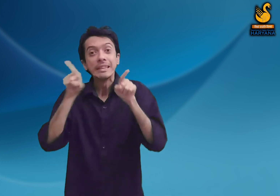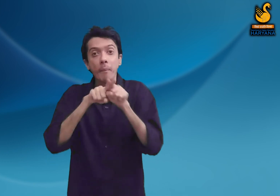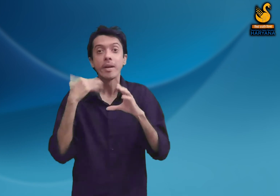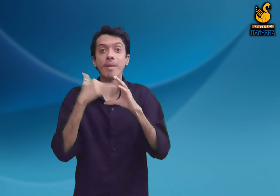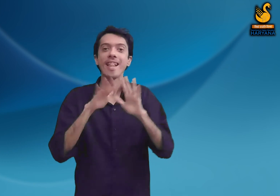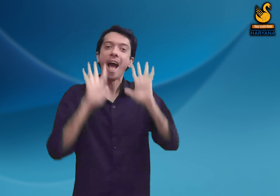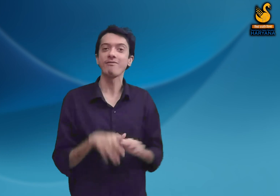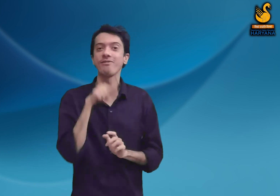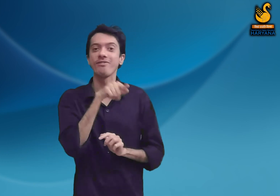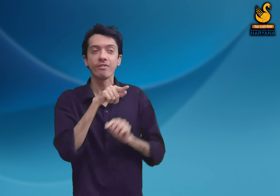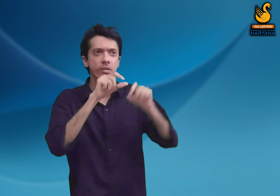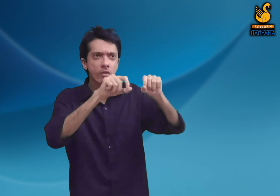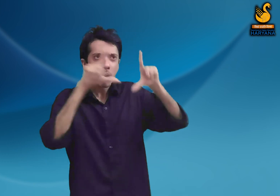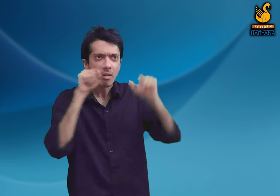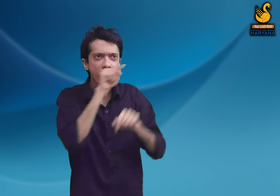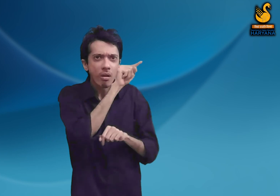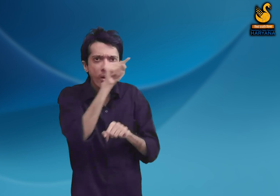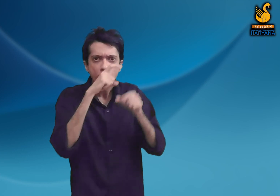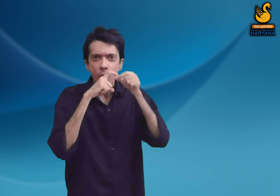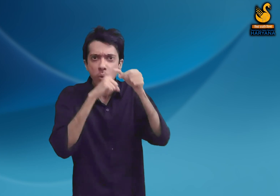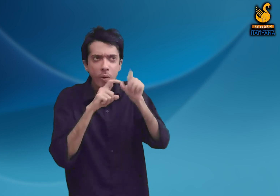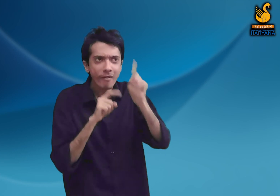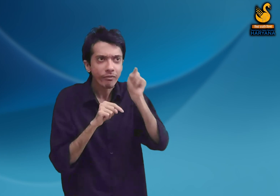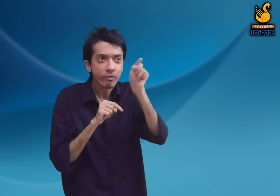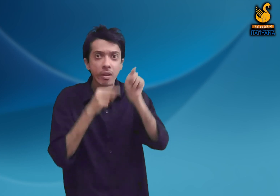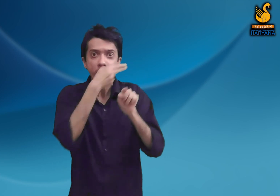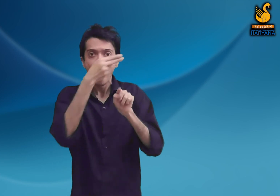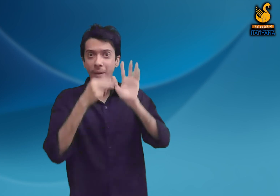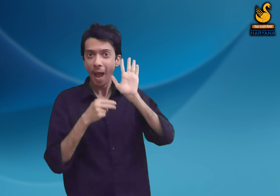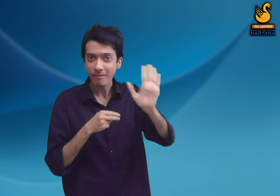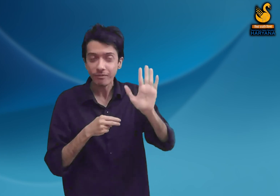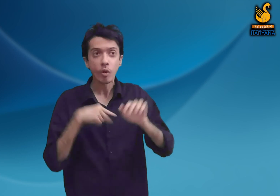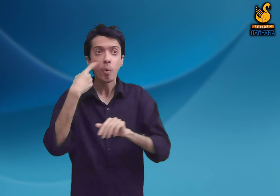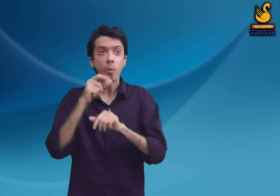The same thing you have to follow in an e-mail writing. You will need to find all the details from the question